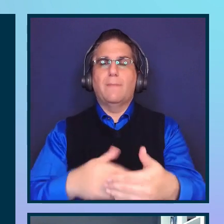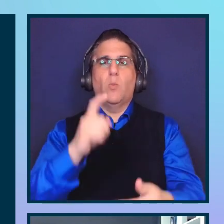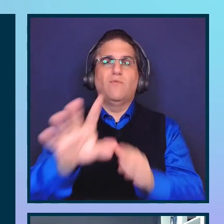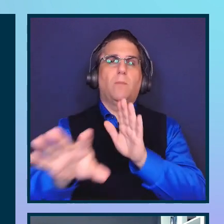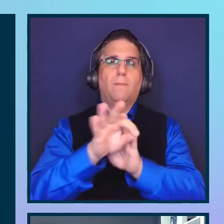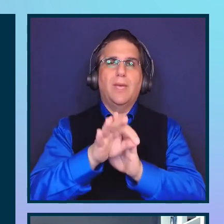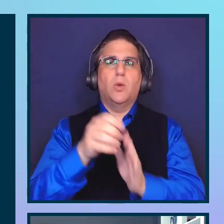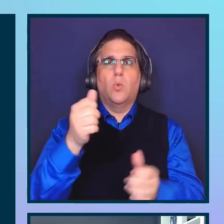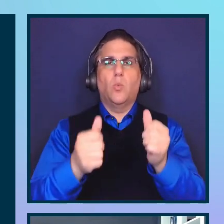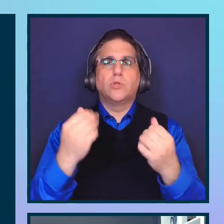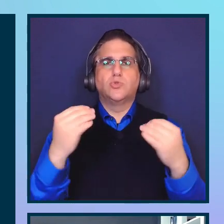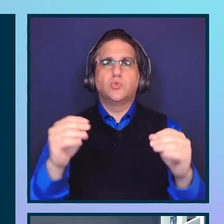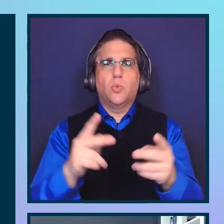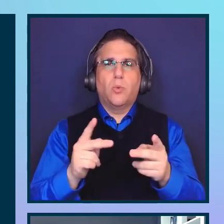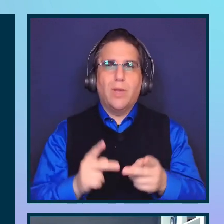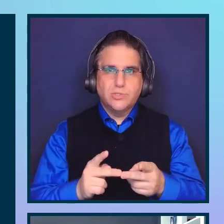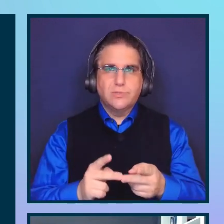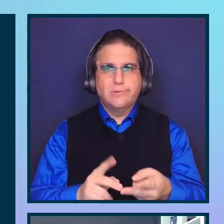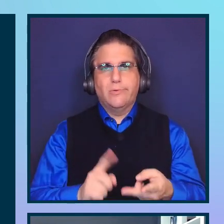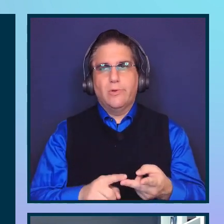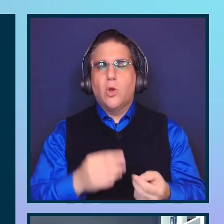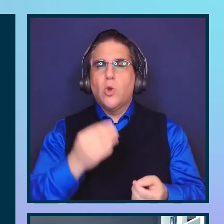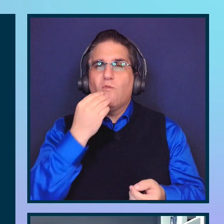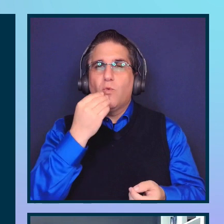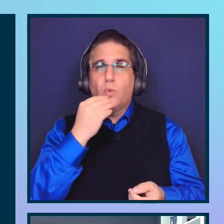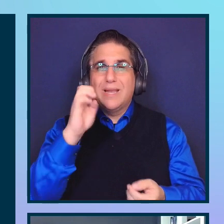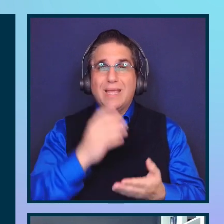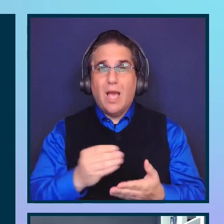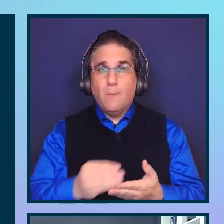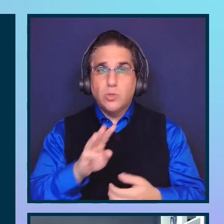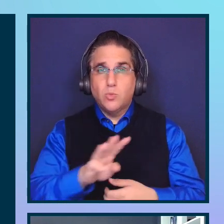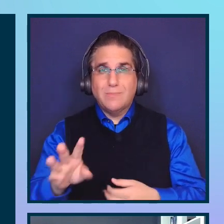not retailers, yeah, food eCommerce websites will add this. You need to choose the store